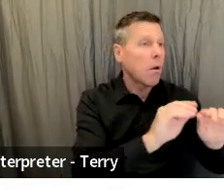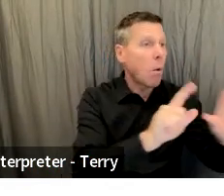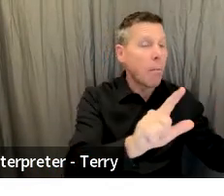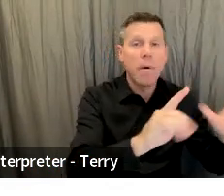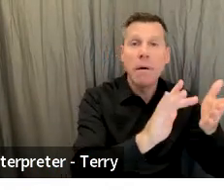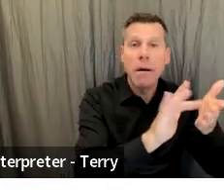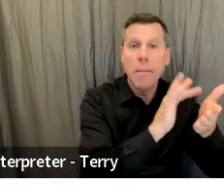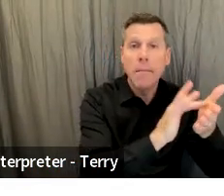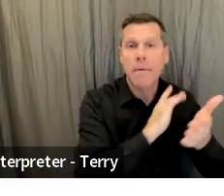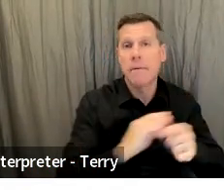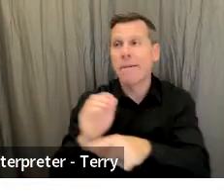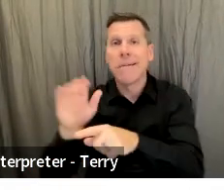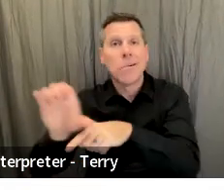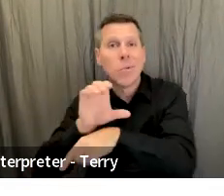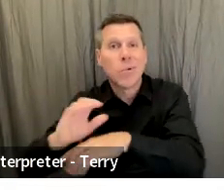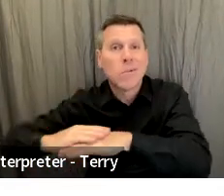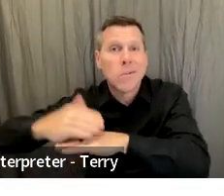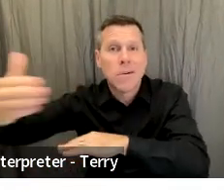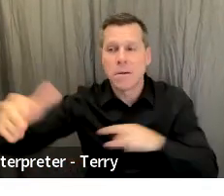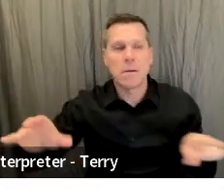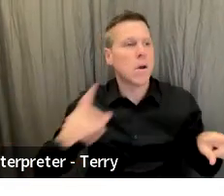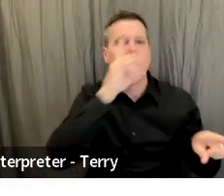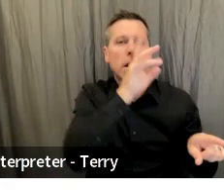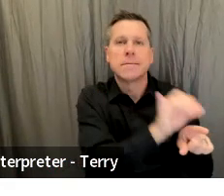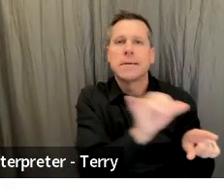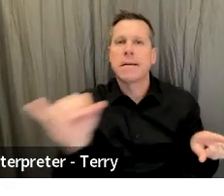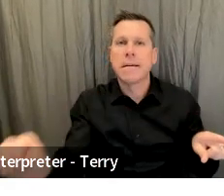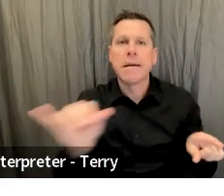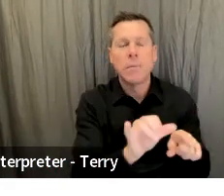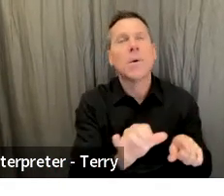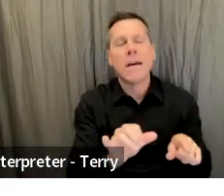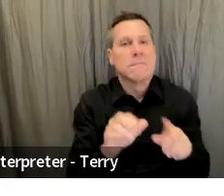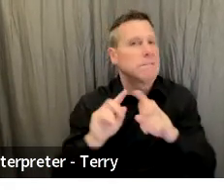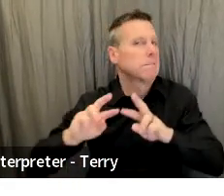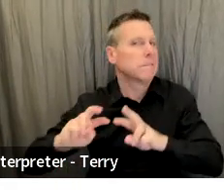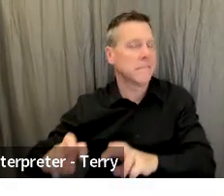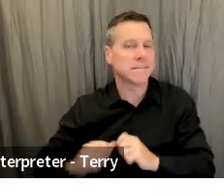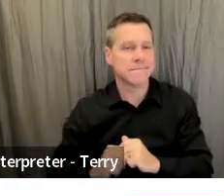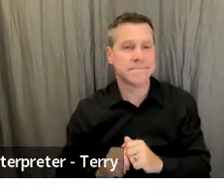So when you go to the sample, so buy, it takes you to the module